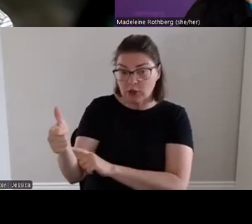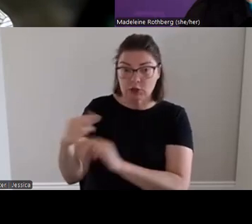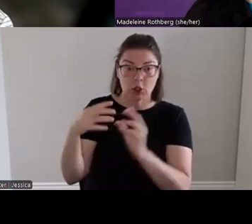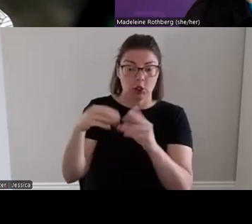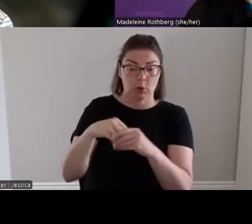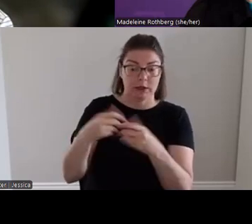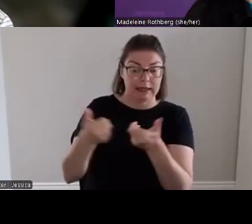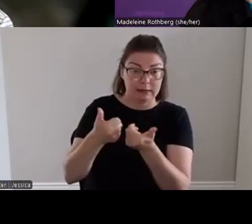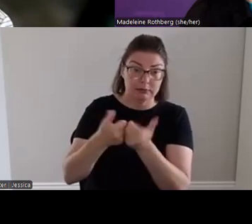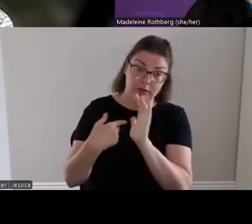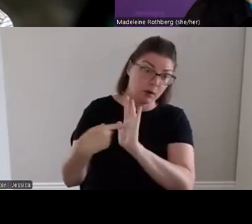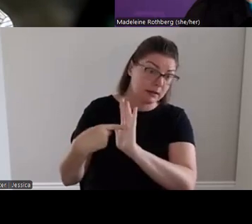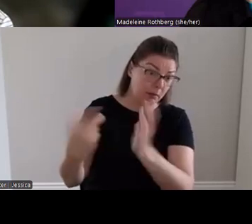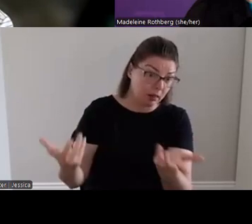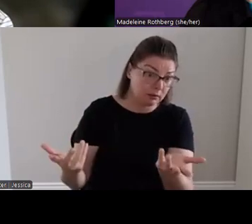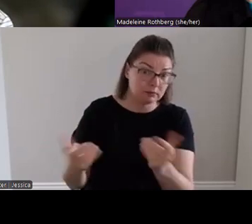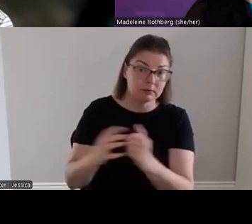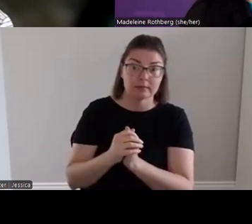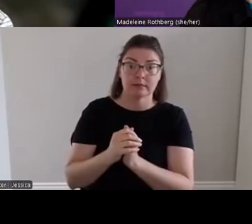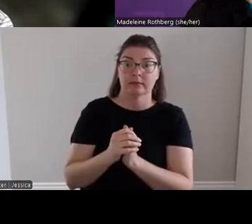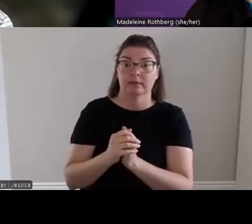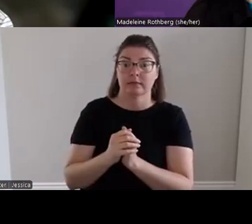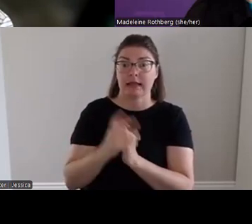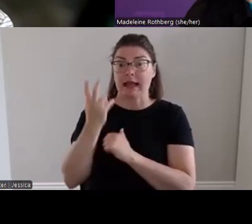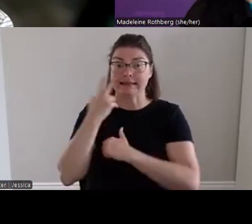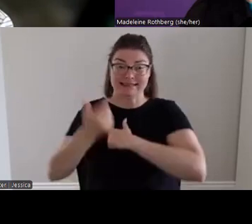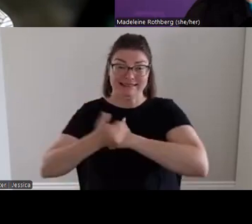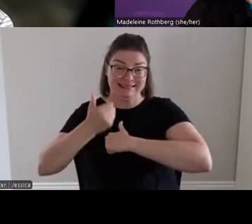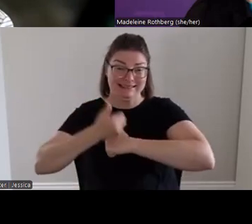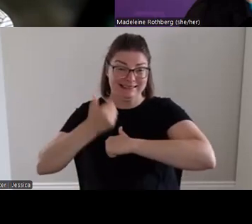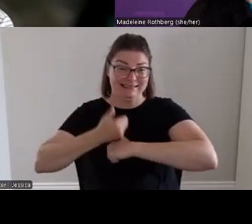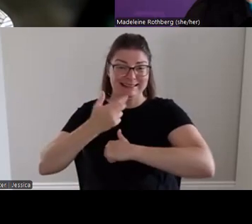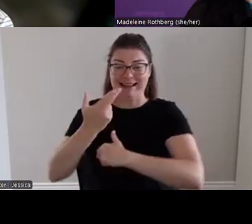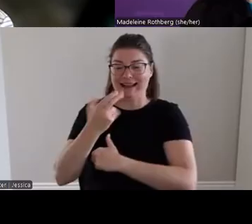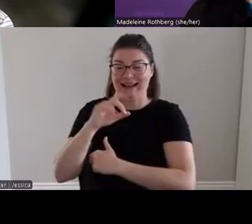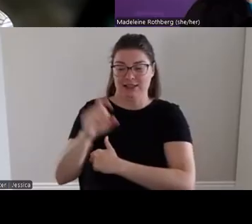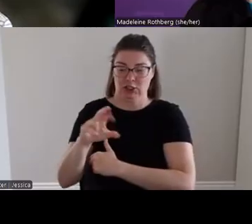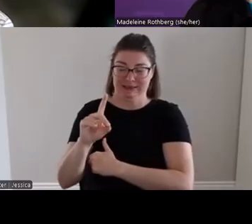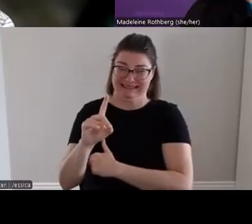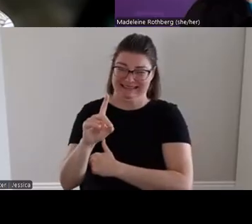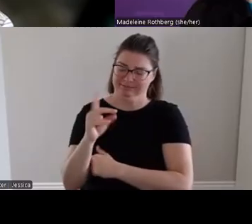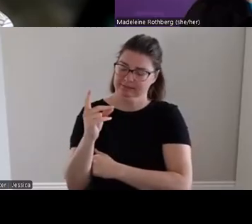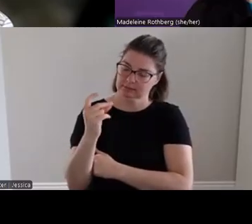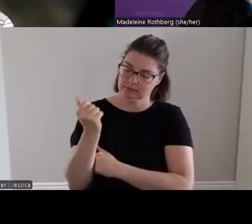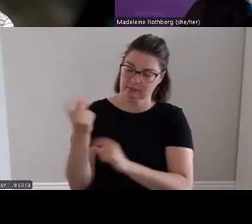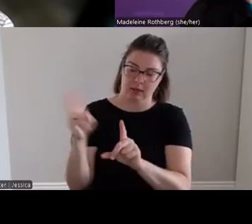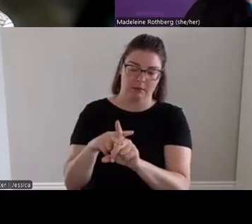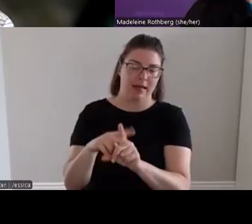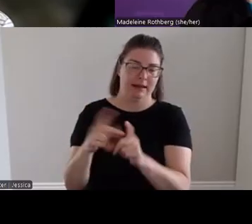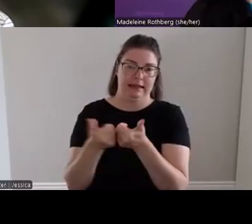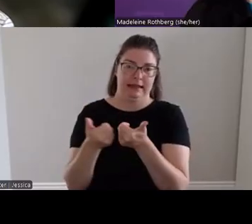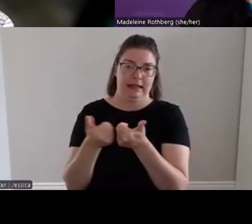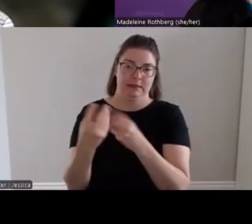to other things, including games? Like, you know, I certainly see the hazards being one thing that could be immediately applied to games, you know, Is there flashing? And that kind